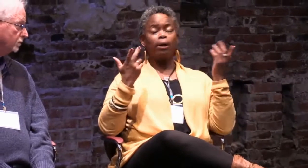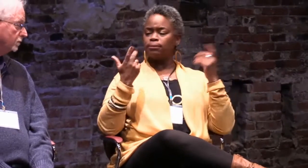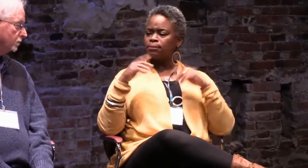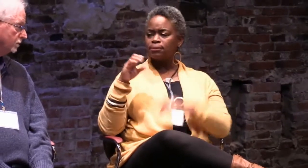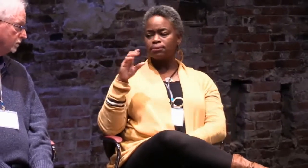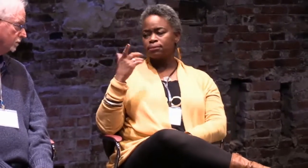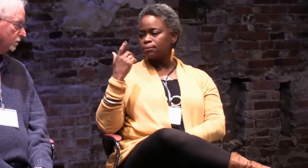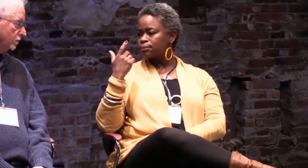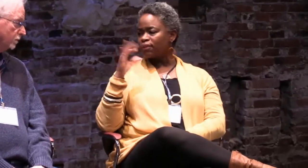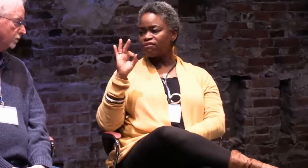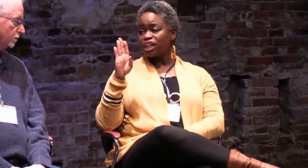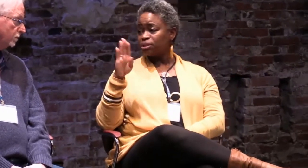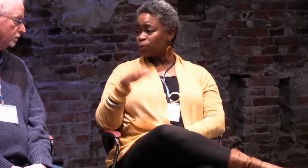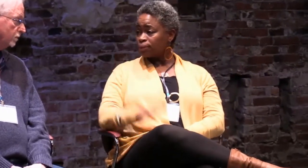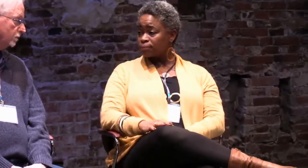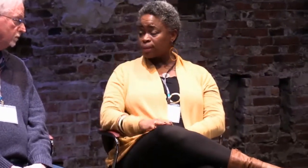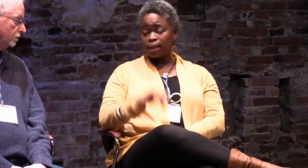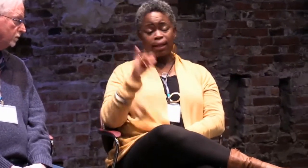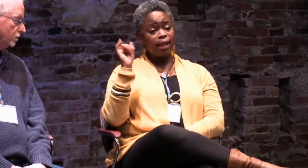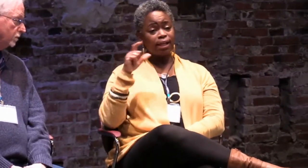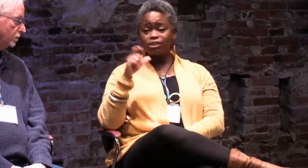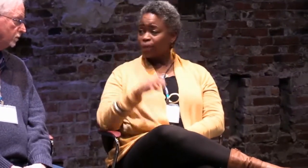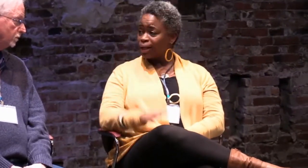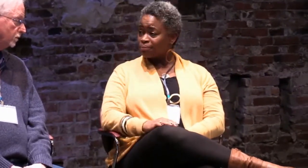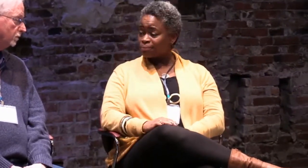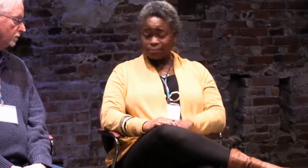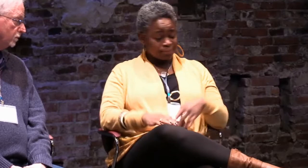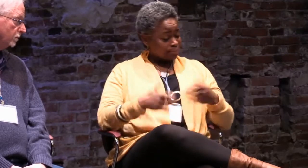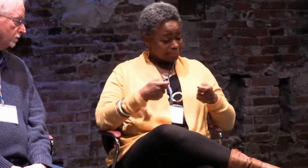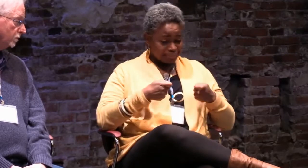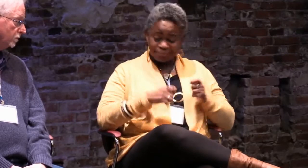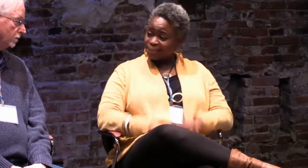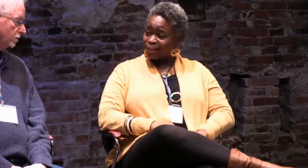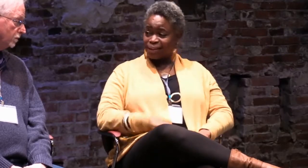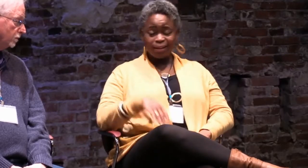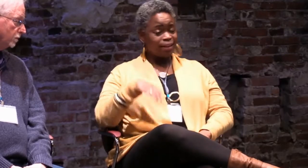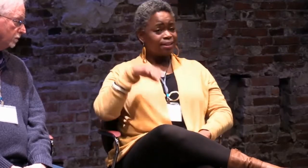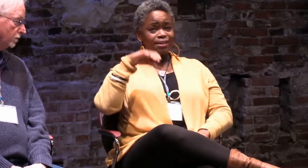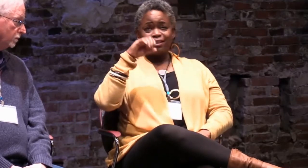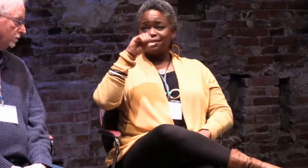Younger people, they're on the Facebook, they're on the Instagram.